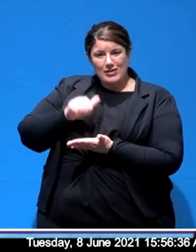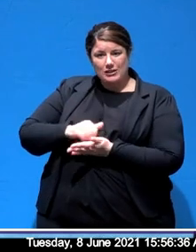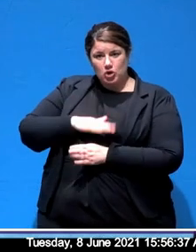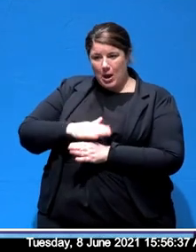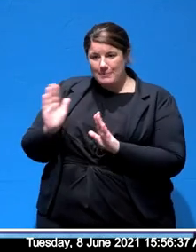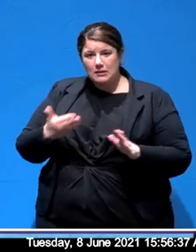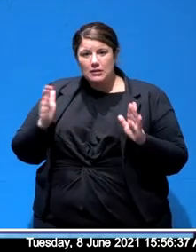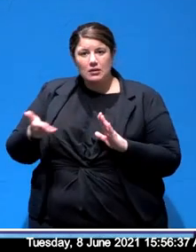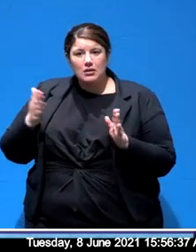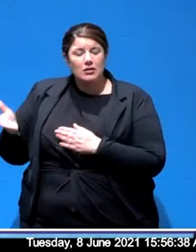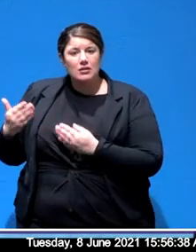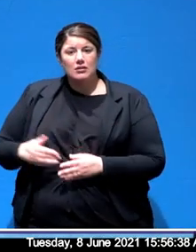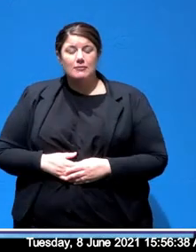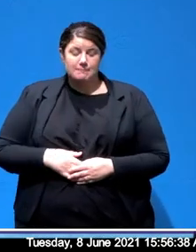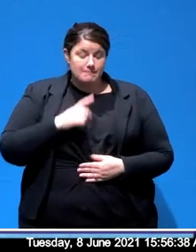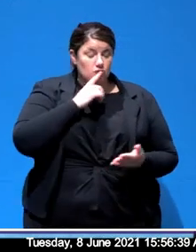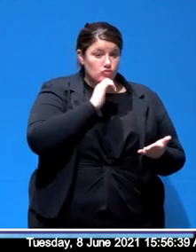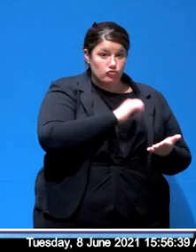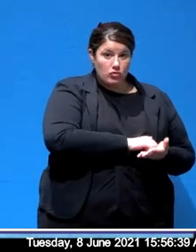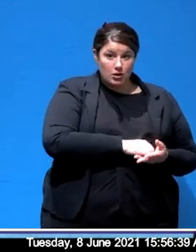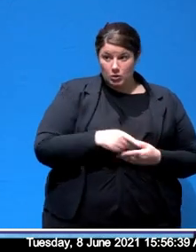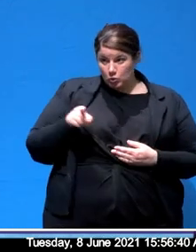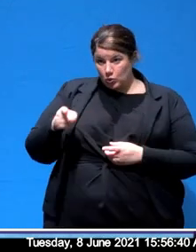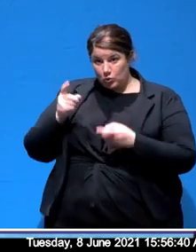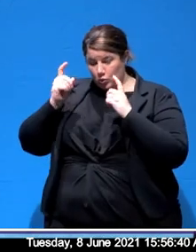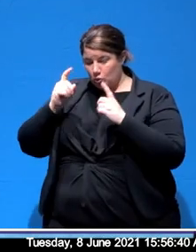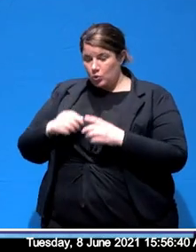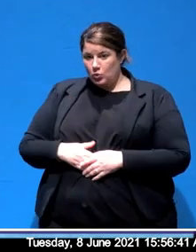That's correct. That was a concern for you? Huge concern.